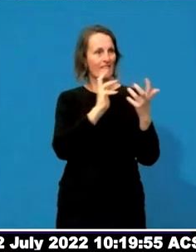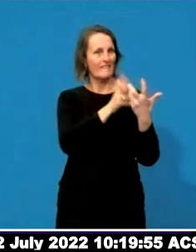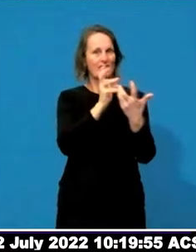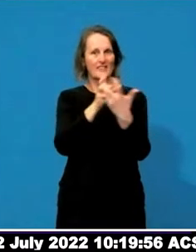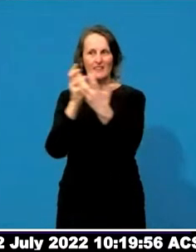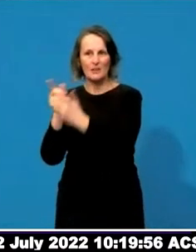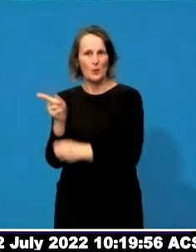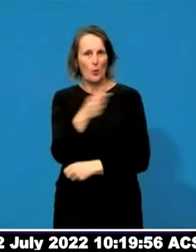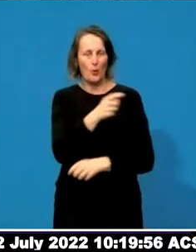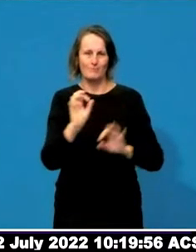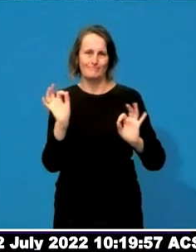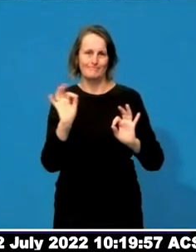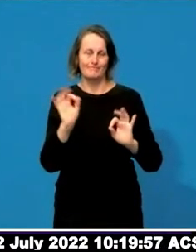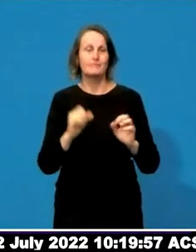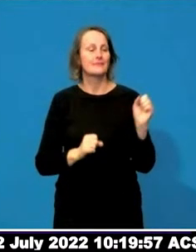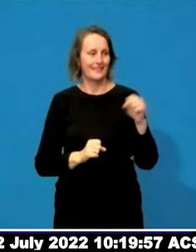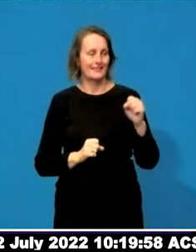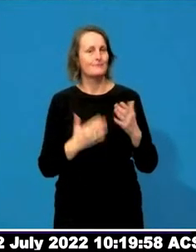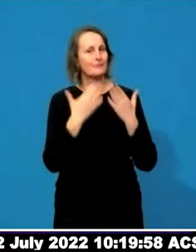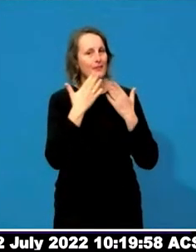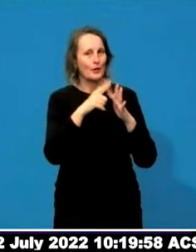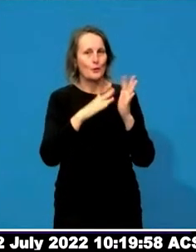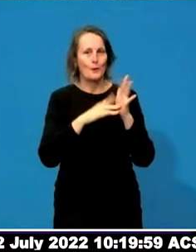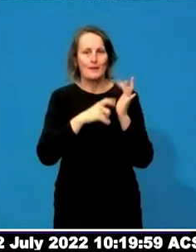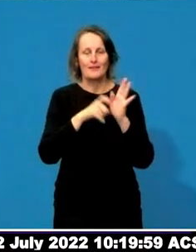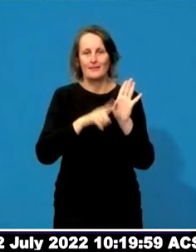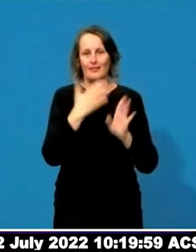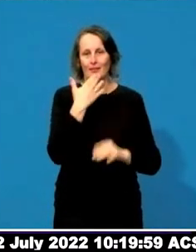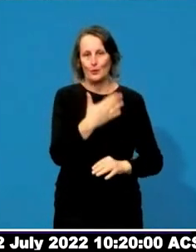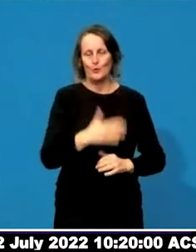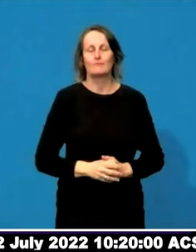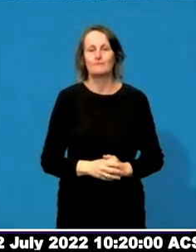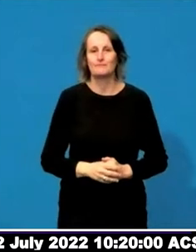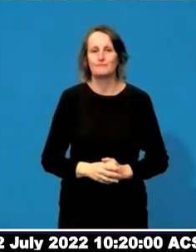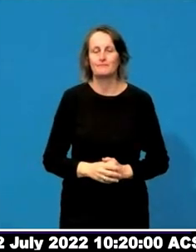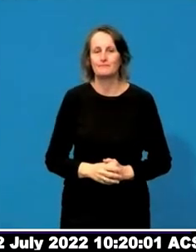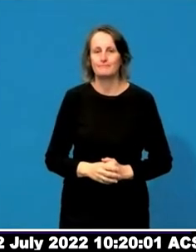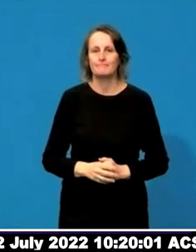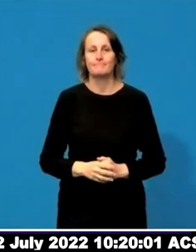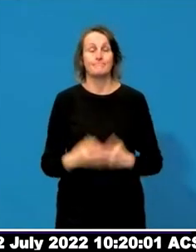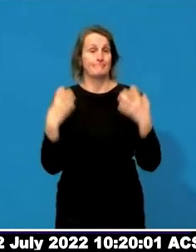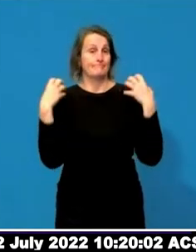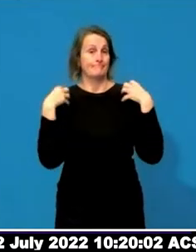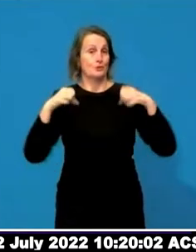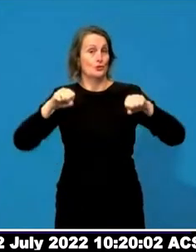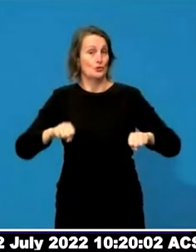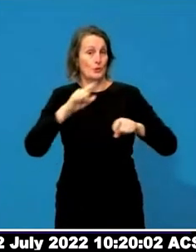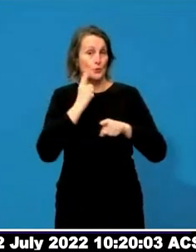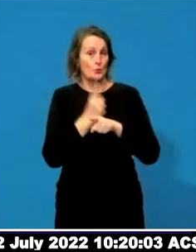Thank you, Em. That's the evidence, Commissioners. Thank you very much. I will just - if you don't mind -